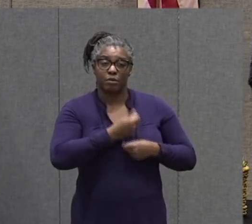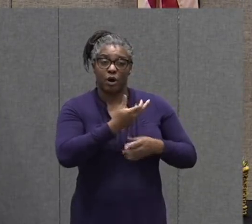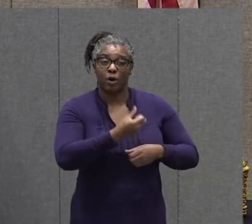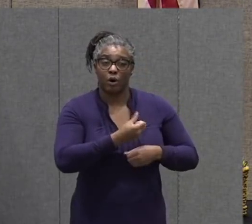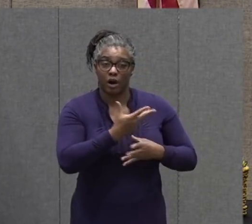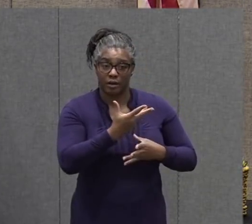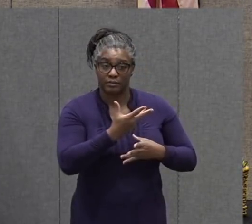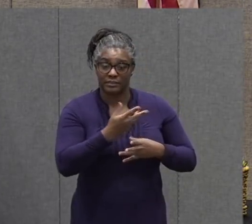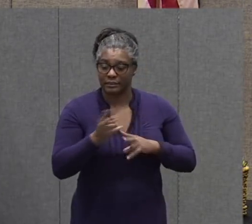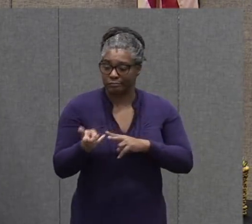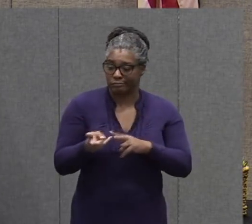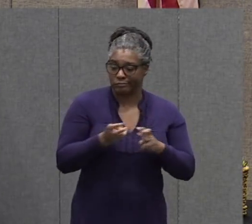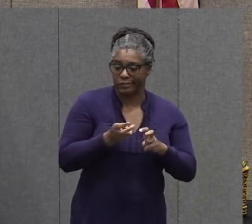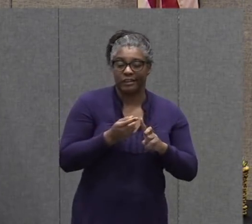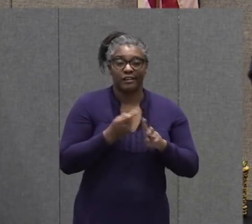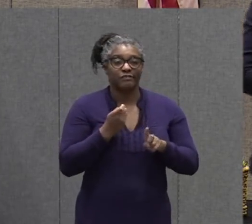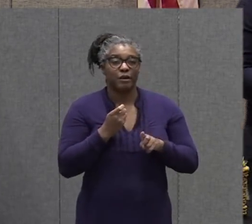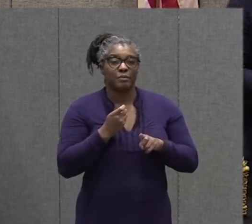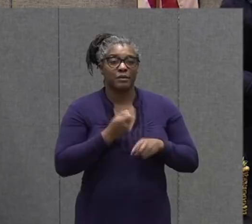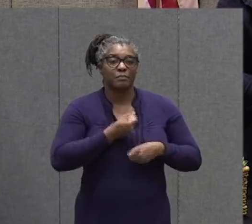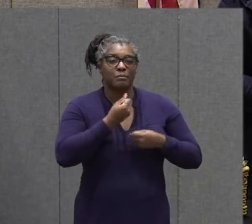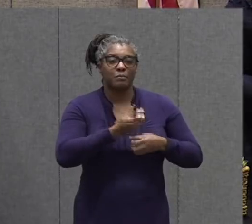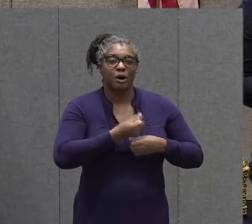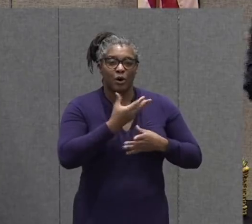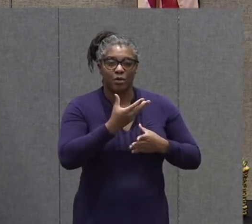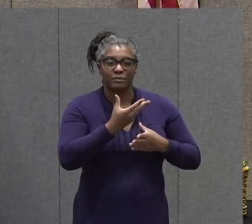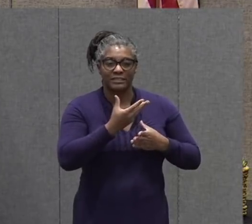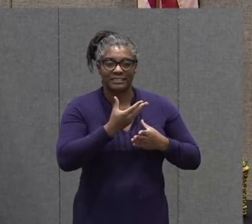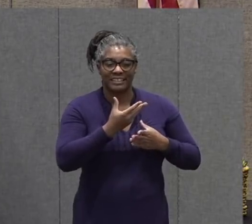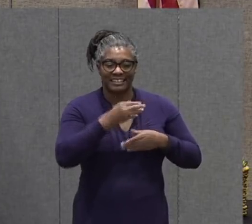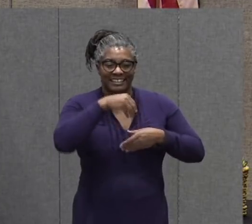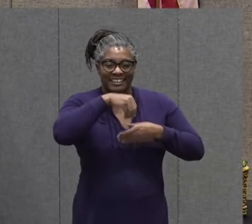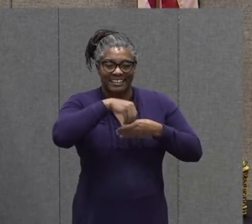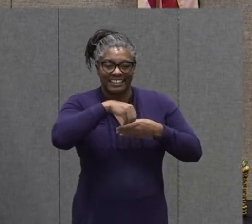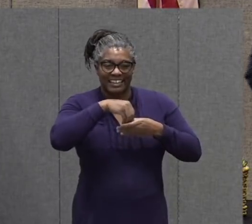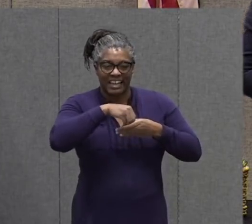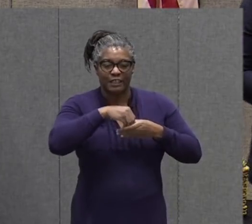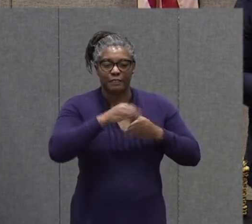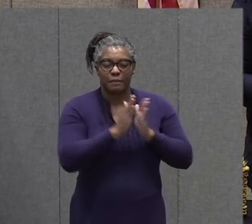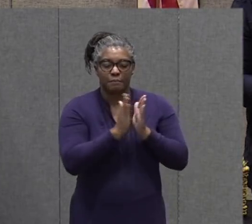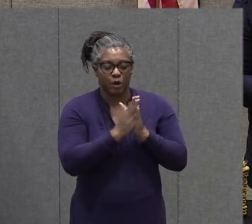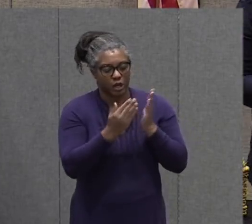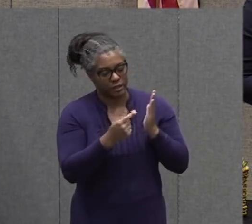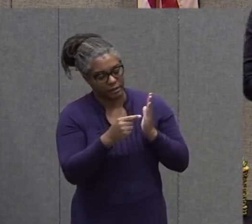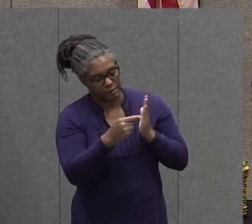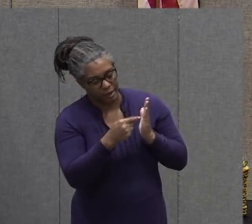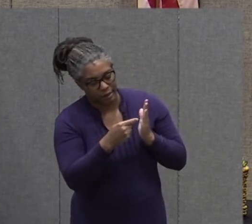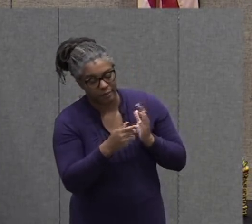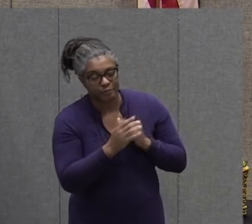because the author, typed it out, and he typed it with spaces in between letters.